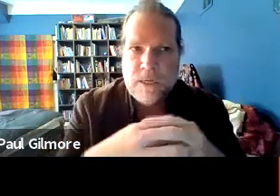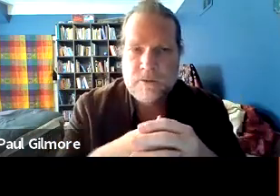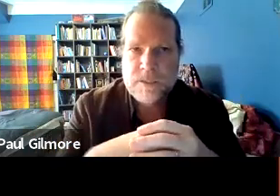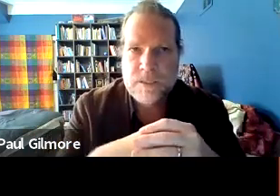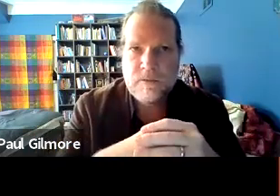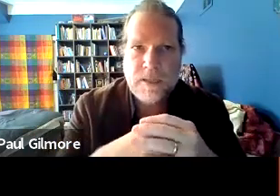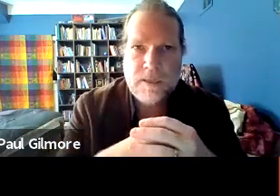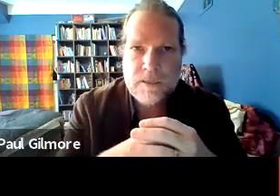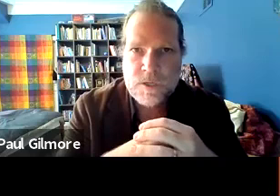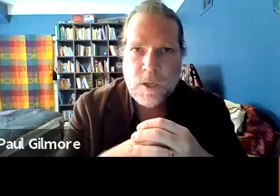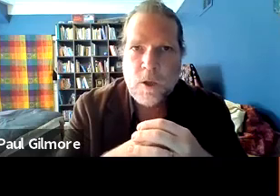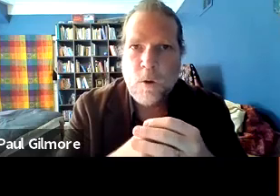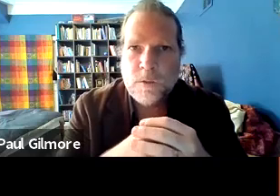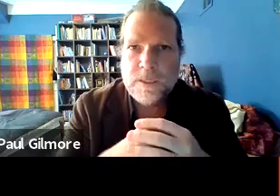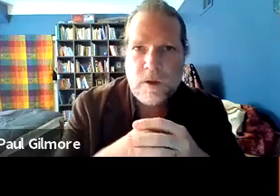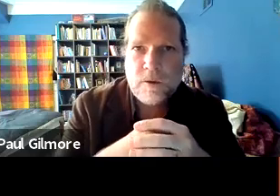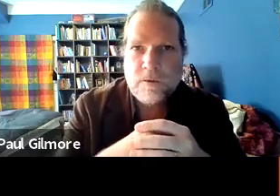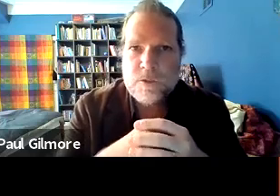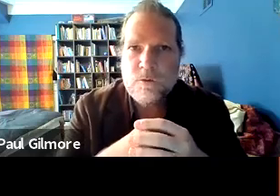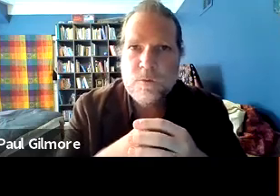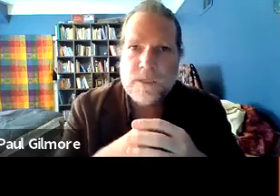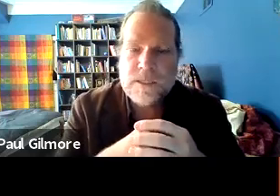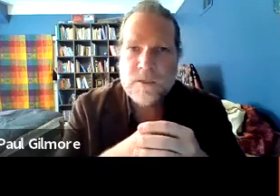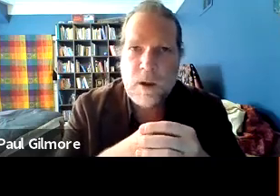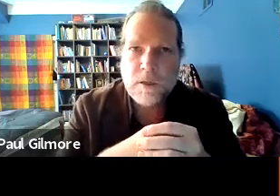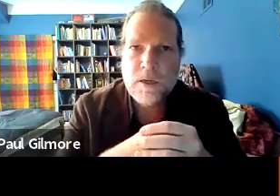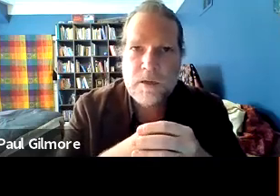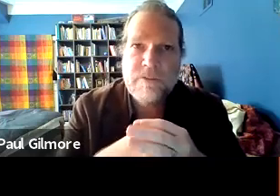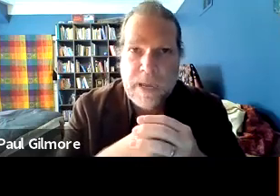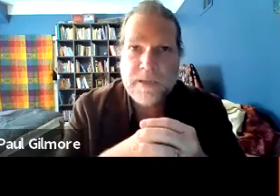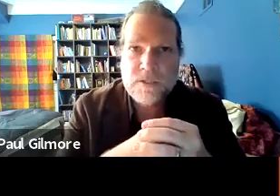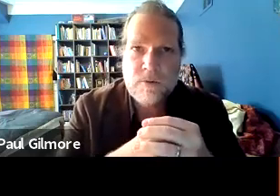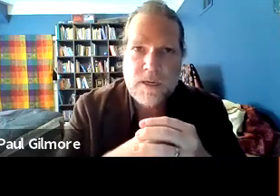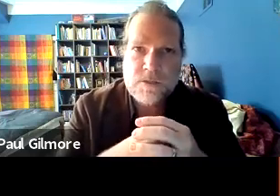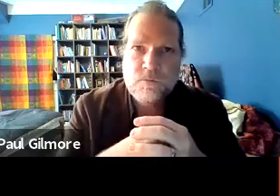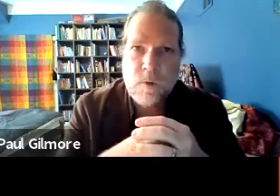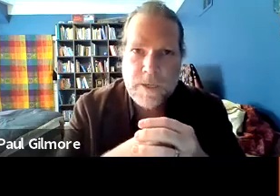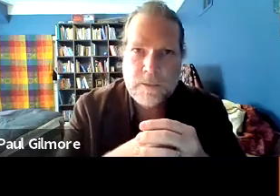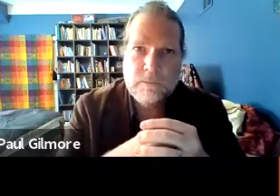democracy, that is, only those who were considered part of the master race, white